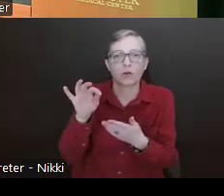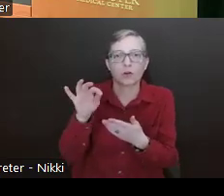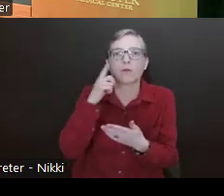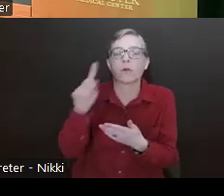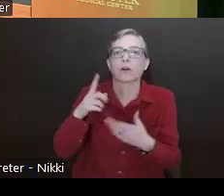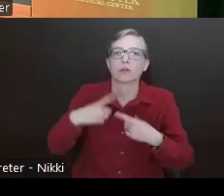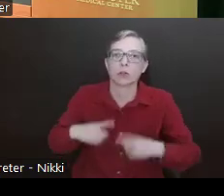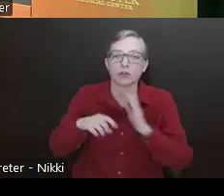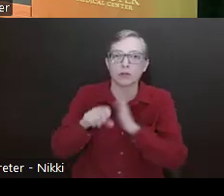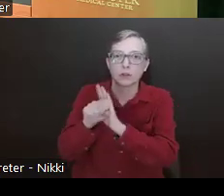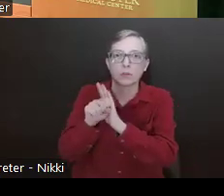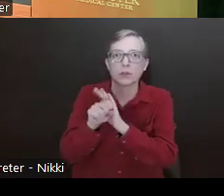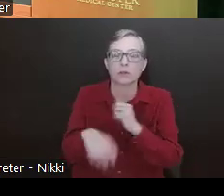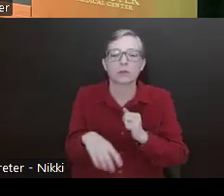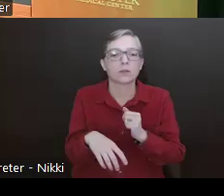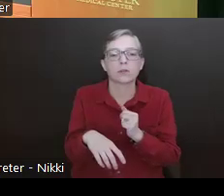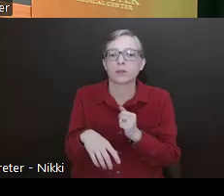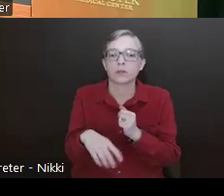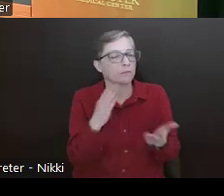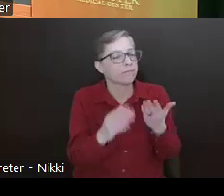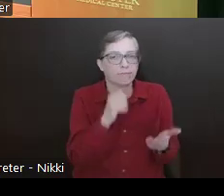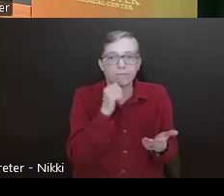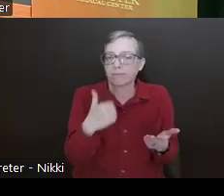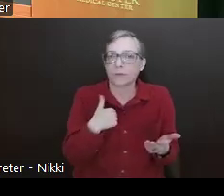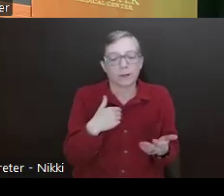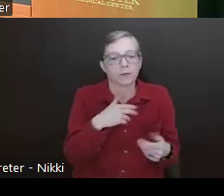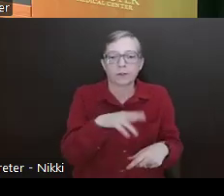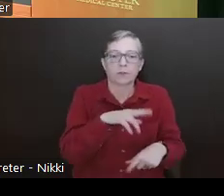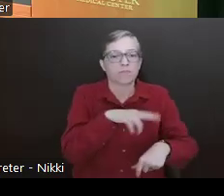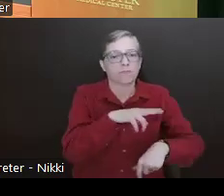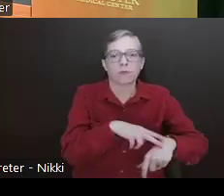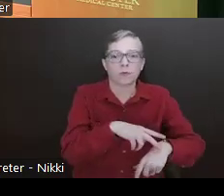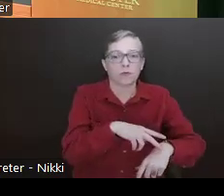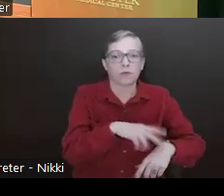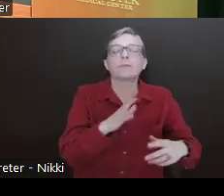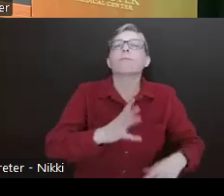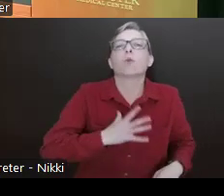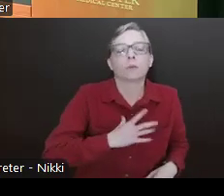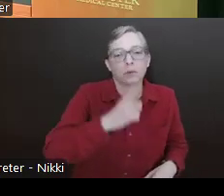folks with formal psychiatric diagnosis and the comparator was almost always usual care